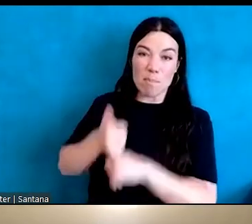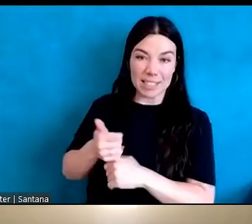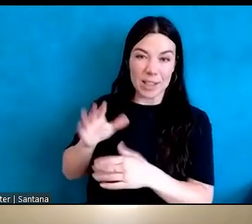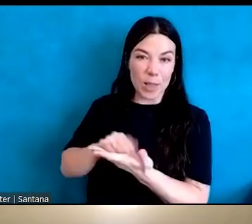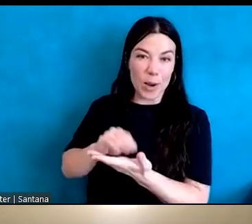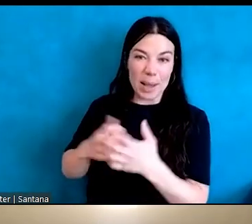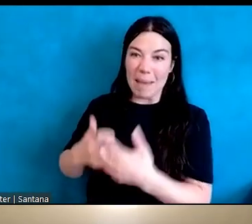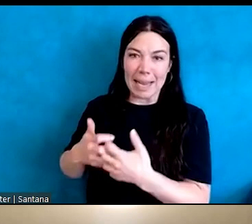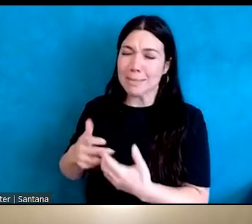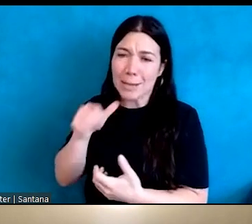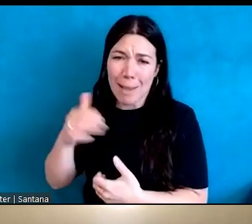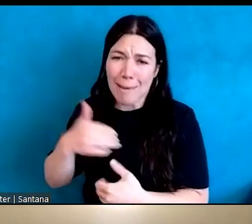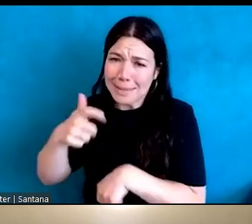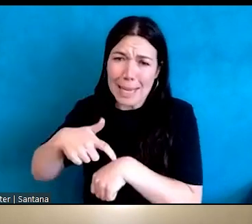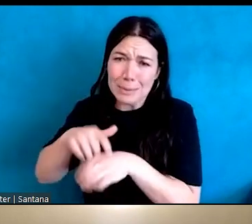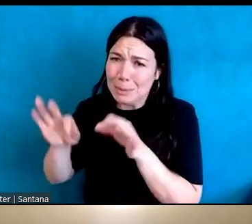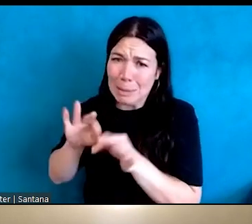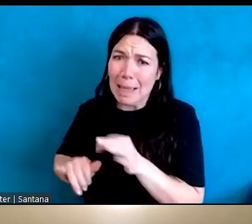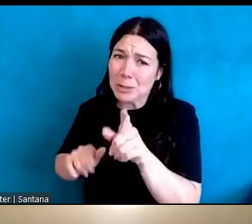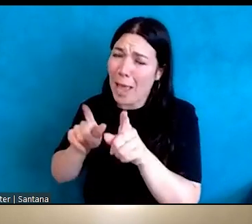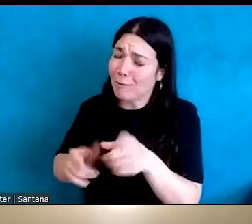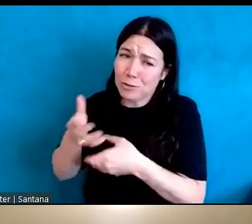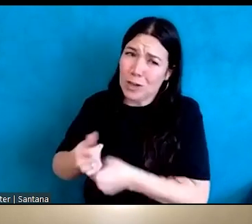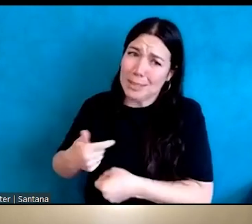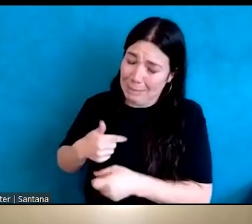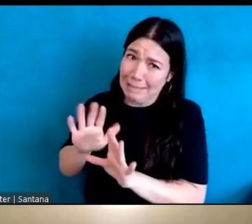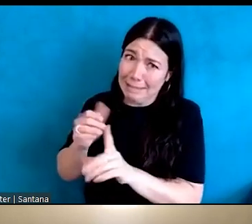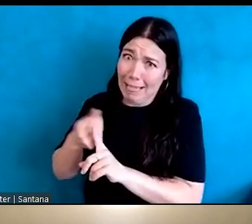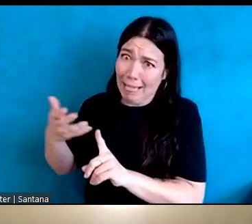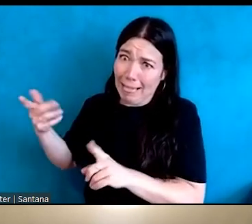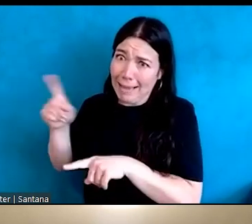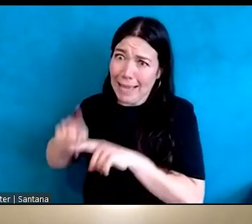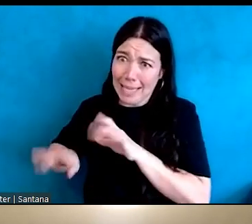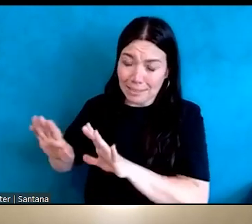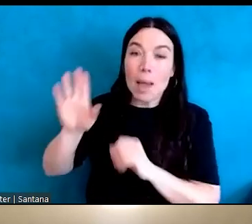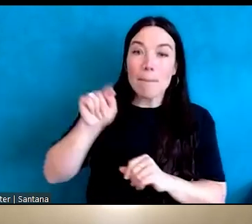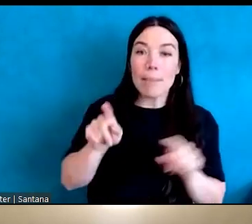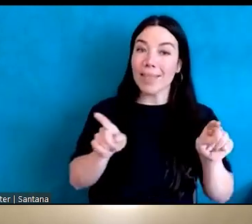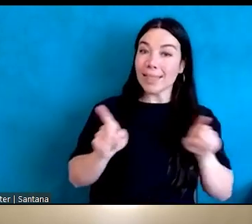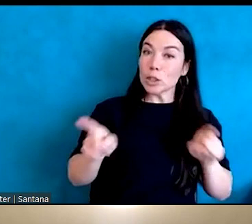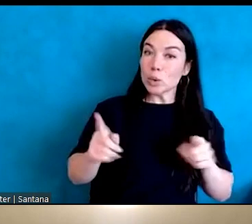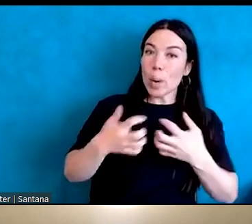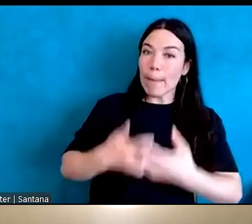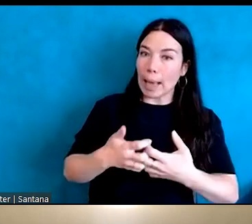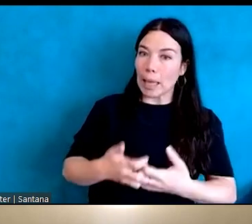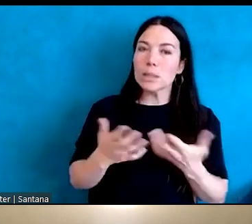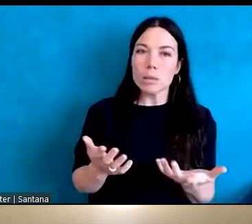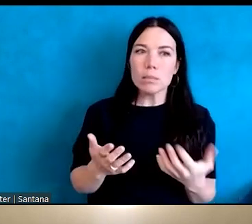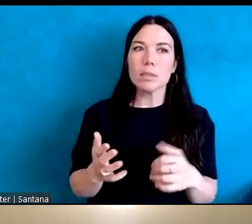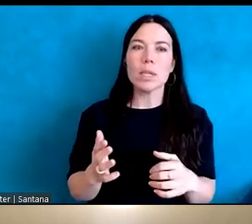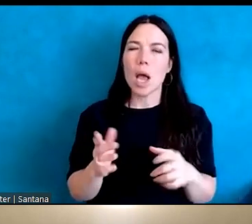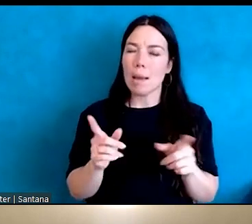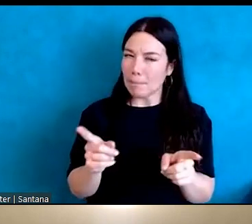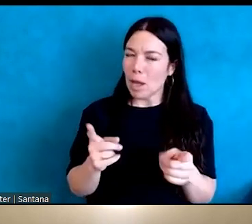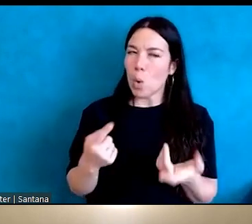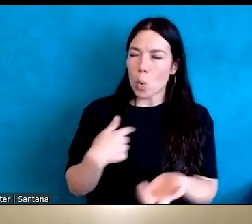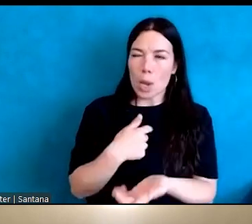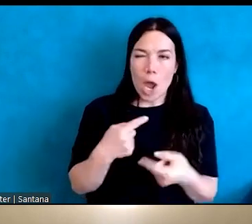so you just have to take my word for this here. Importantly, these two mechanisms are argued to have different developmental trajectories.